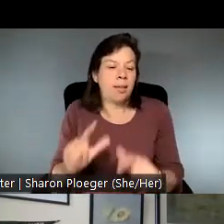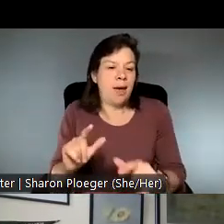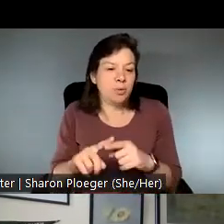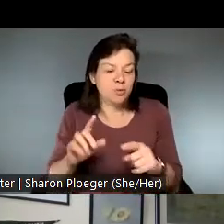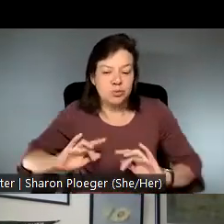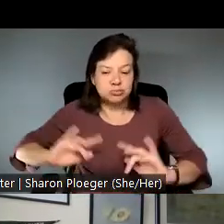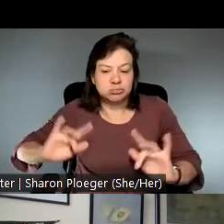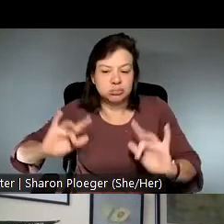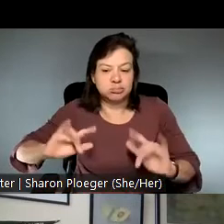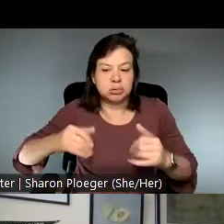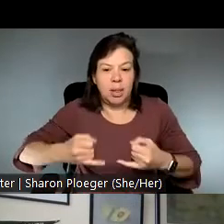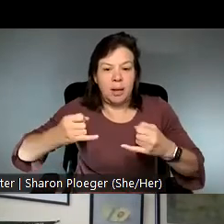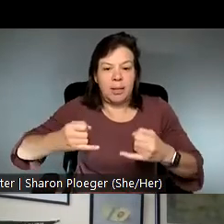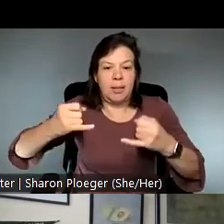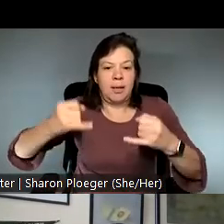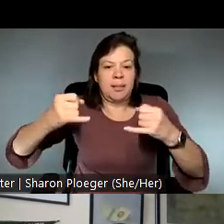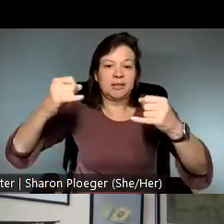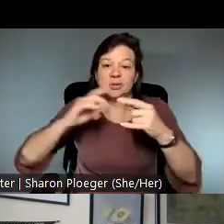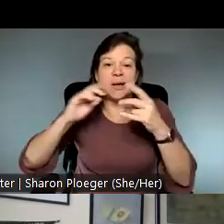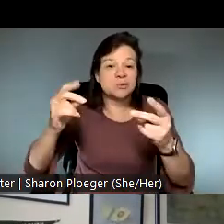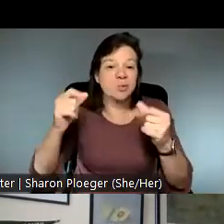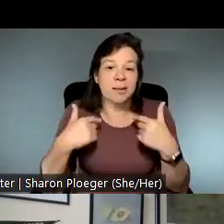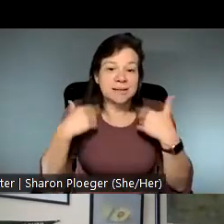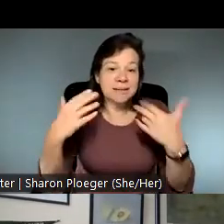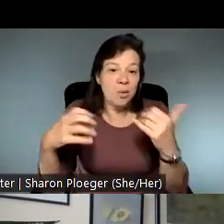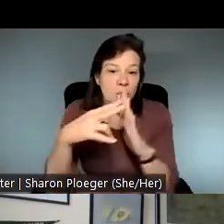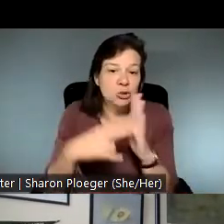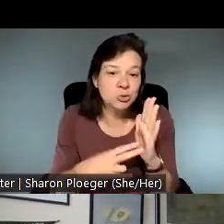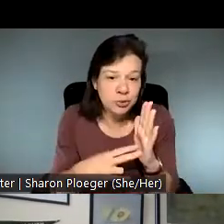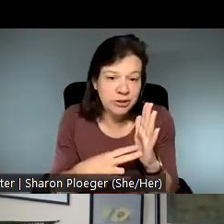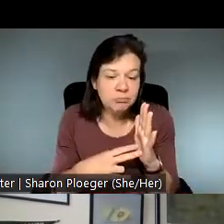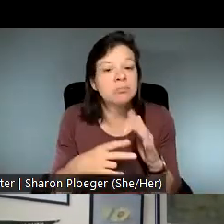So as quickly as I want to read, I can make that happen.